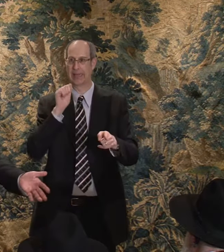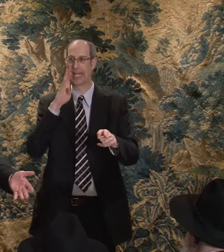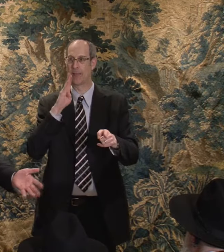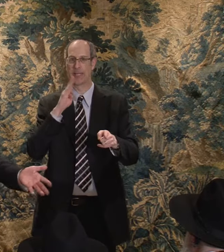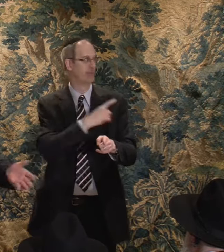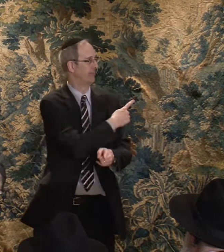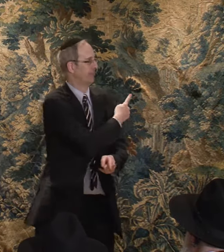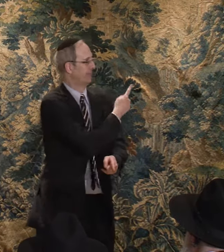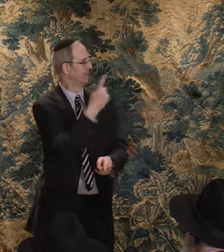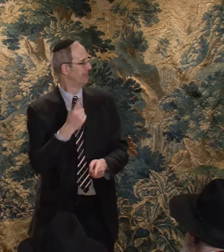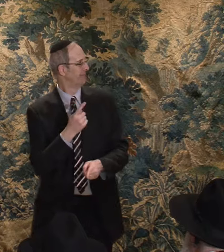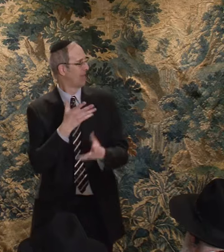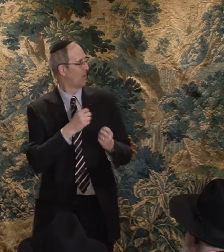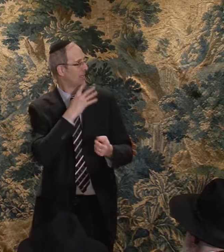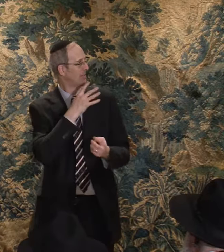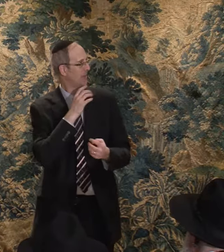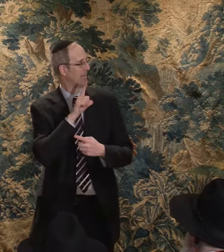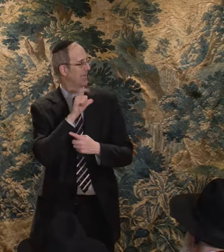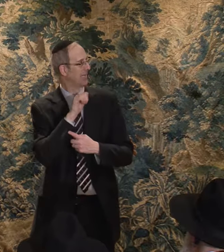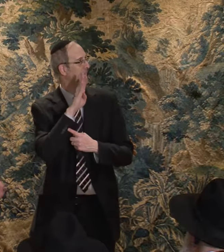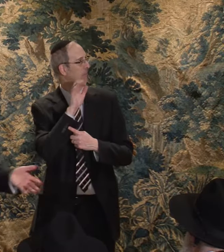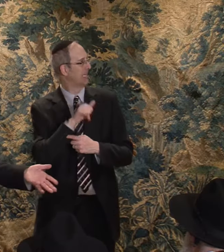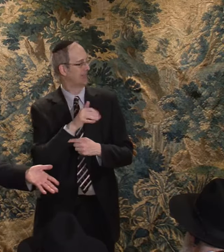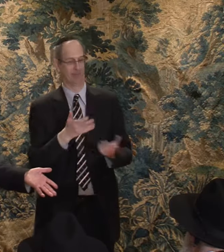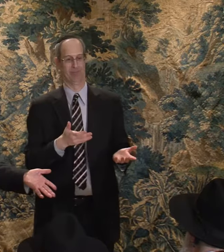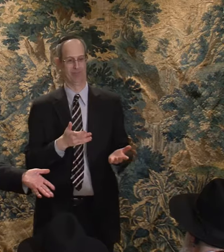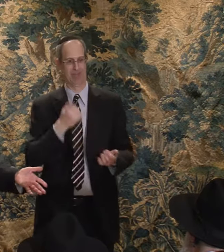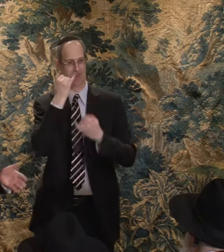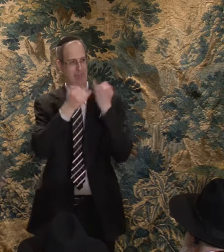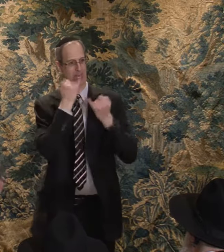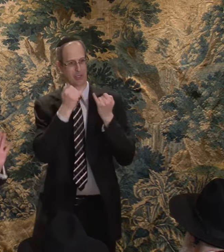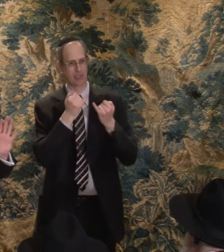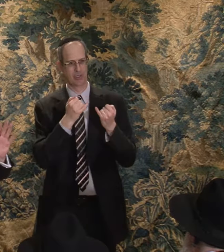now and said she wanted to speak right so what do you mean she's gonna she's I